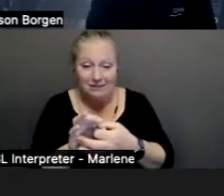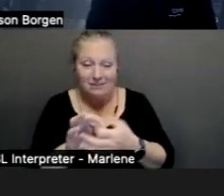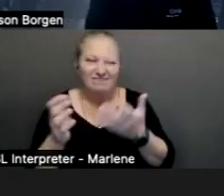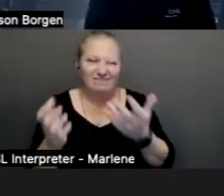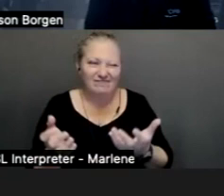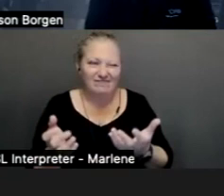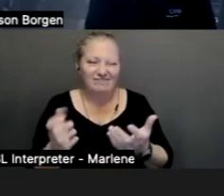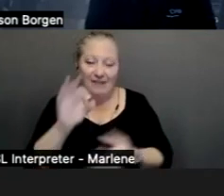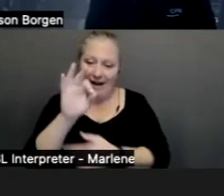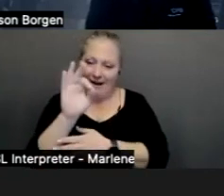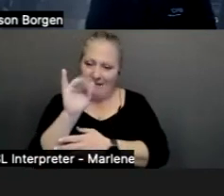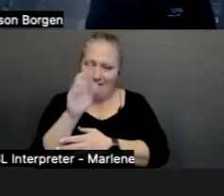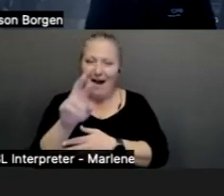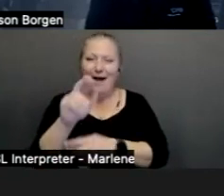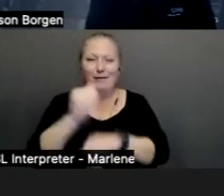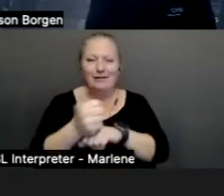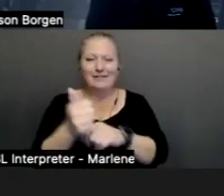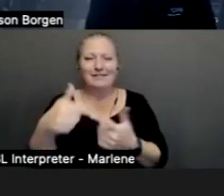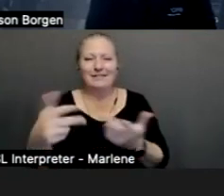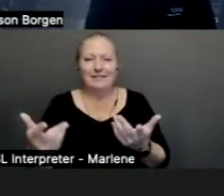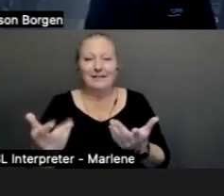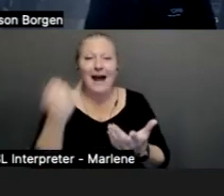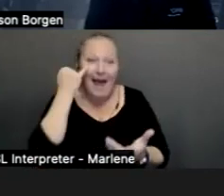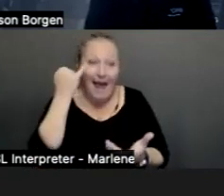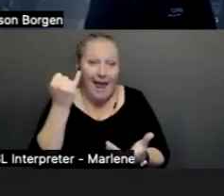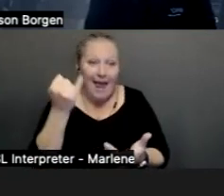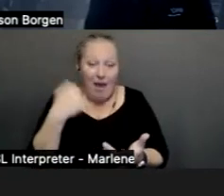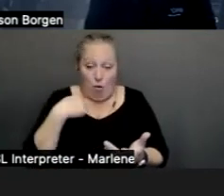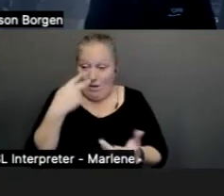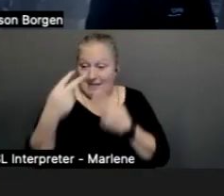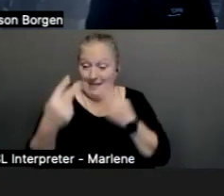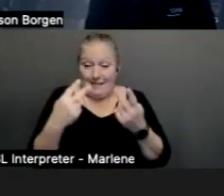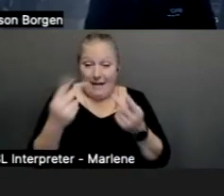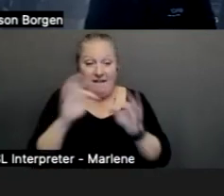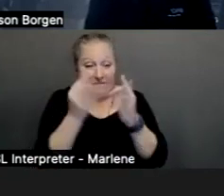fiber based and so even if and so even if you know what, what we're seeing is families who can afford